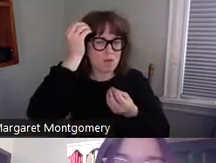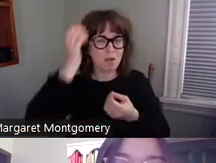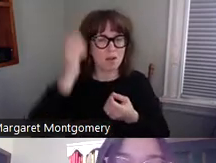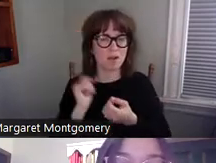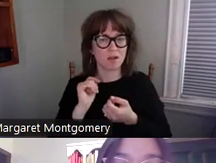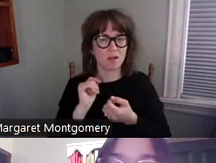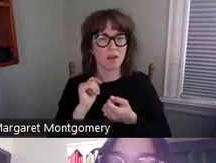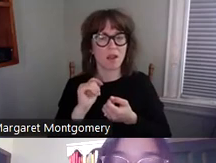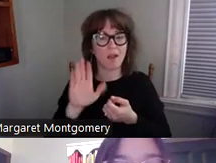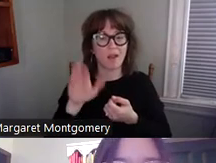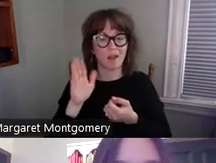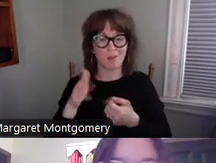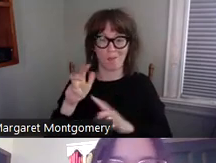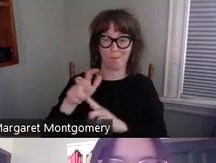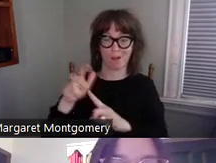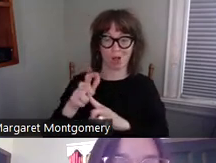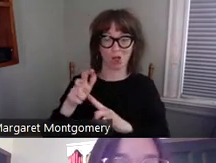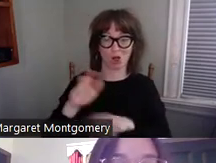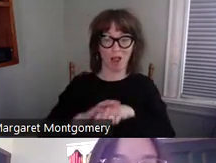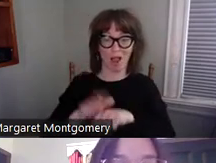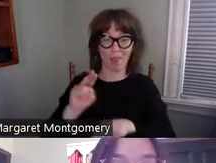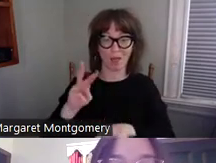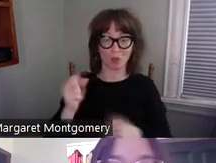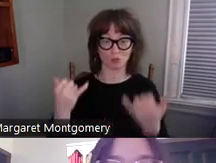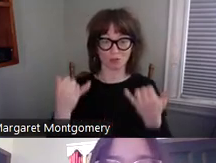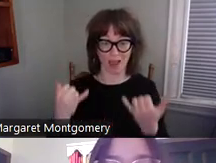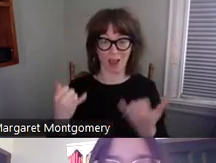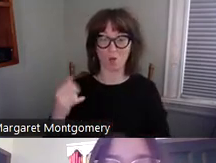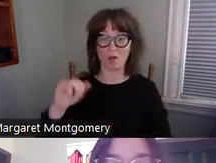is a lot, and we will have 12:11:03 times that unpack that day, so I